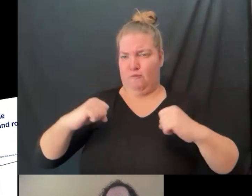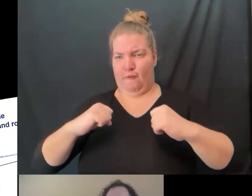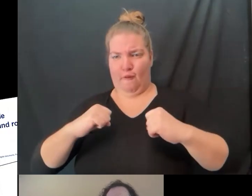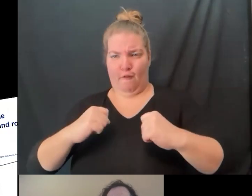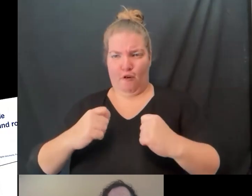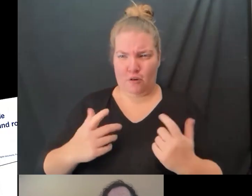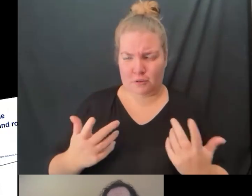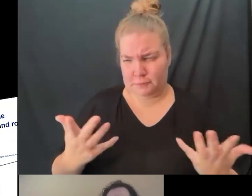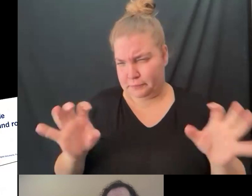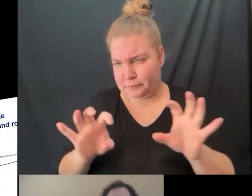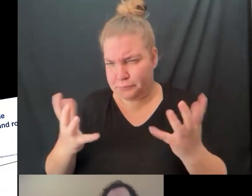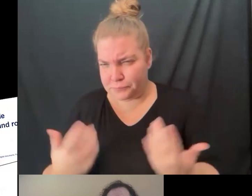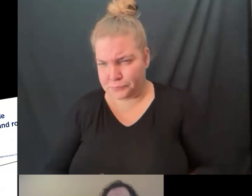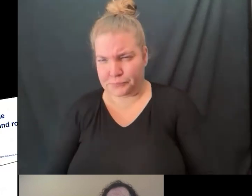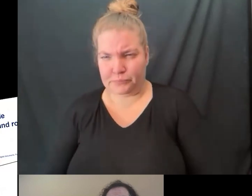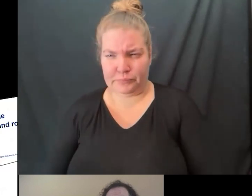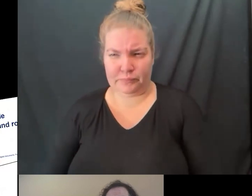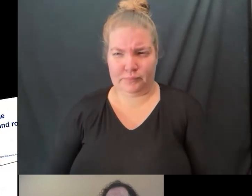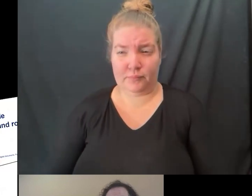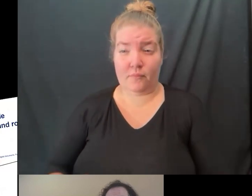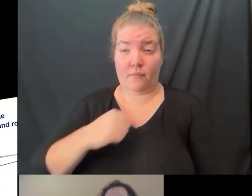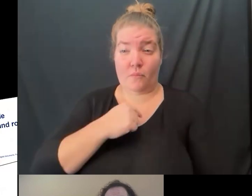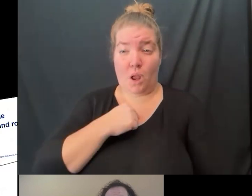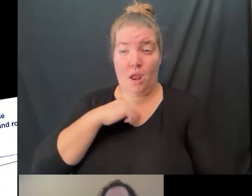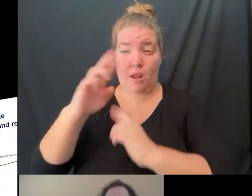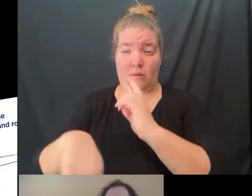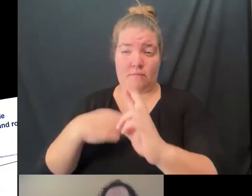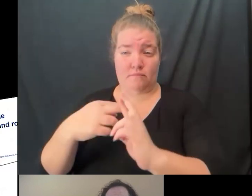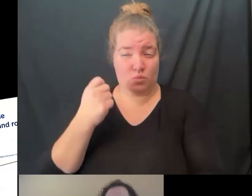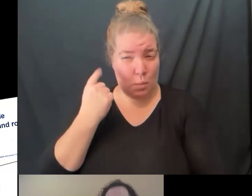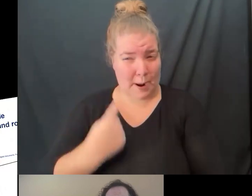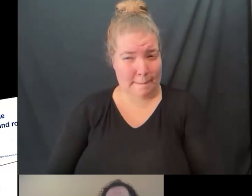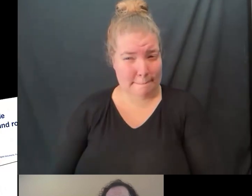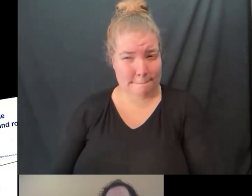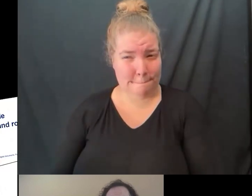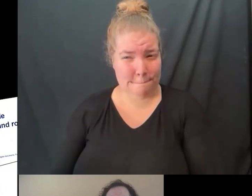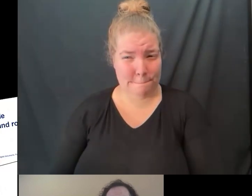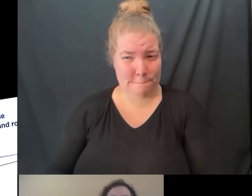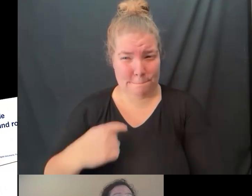So Solomon, I feel your pain because we also, we